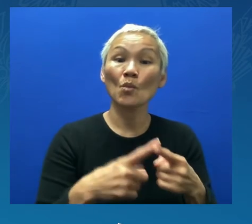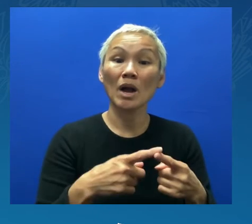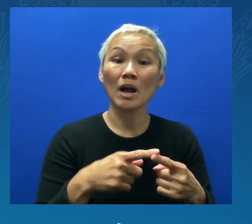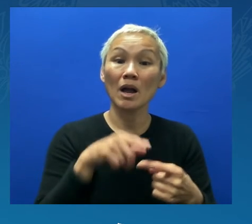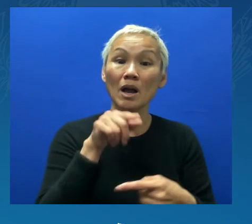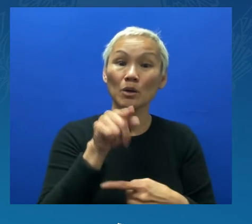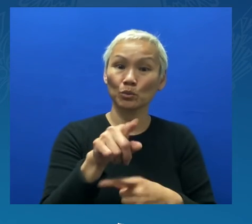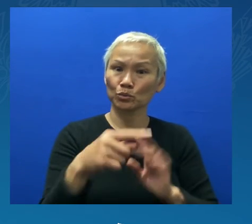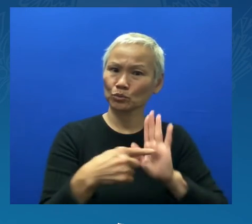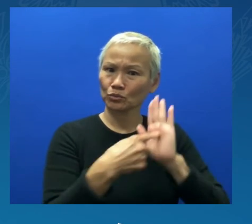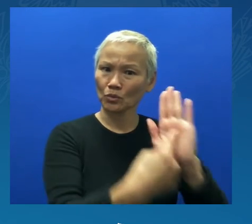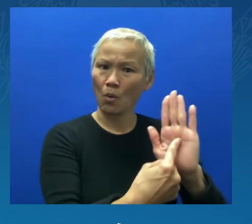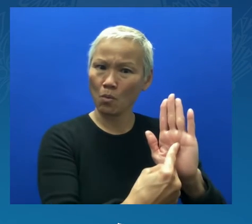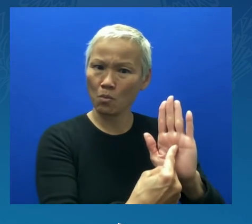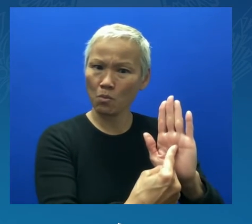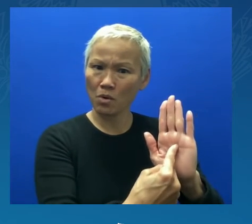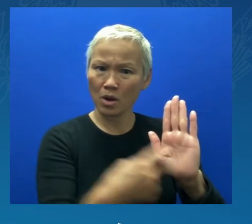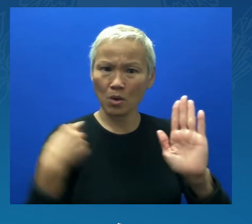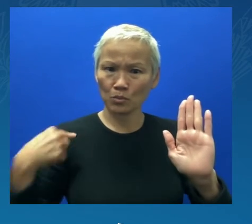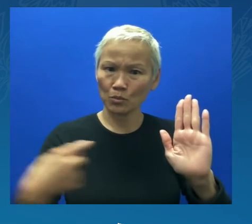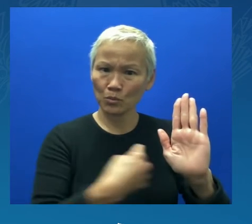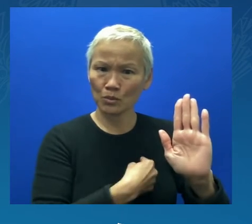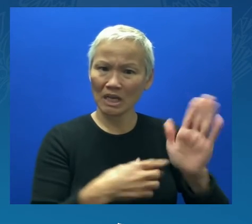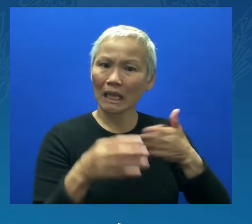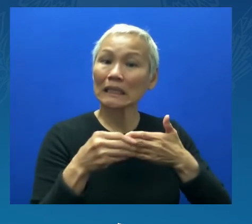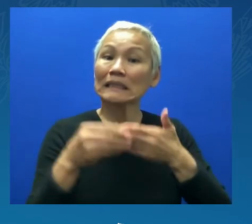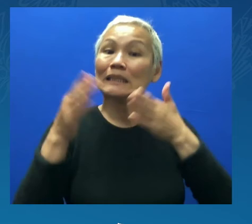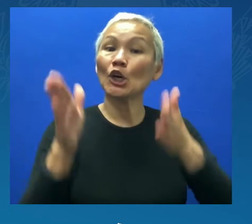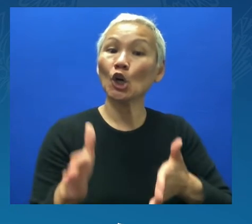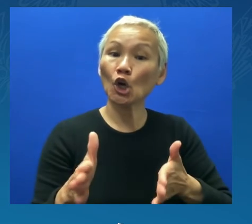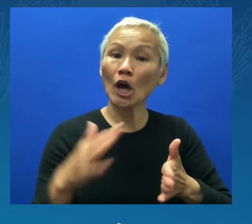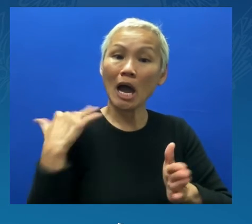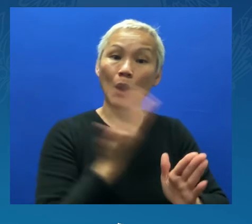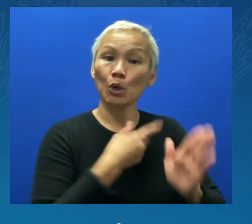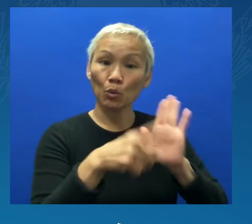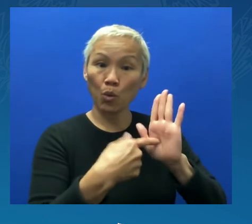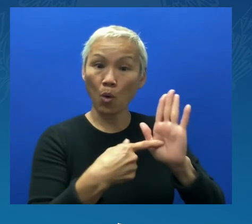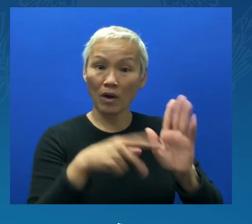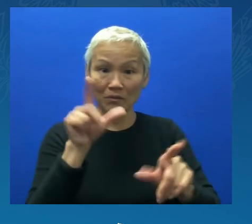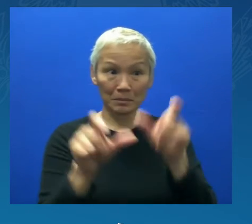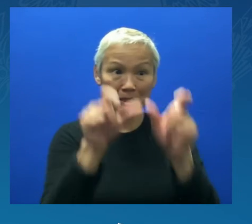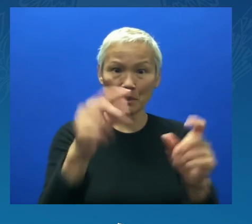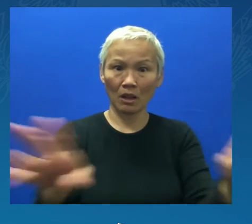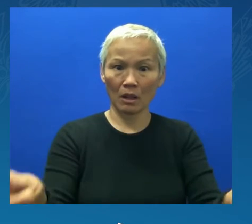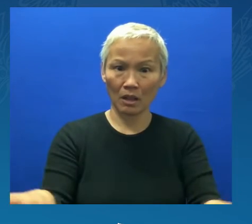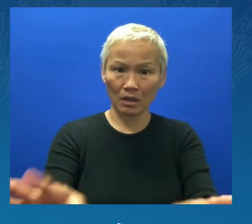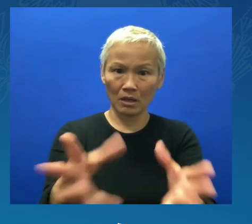as we do, people around the world watch what we're doing